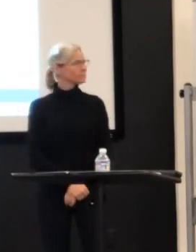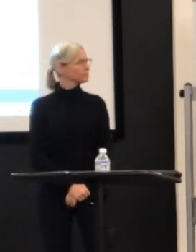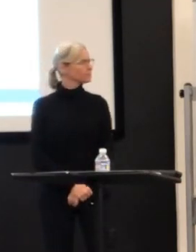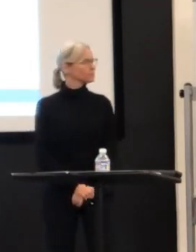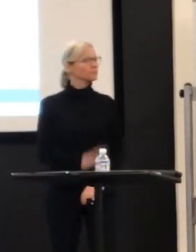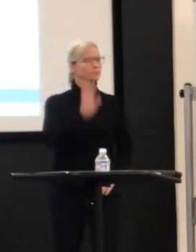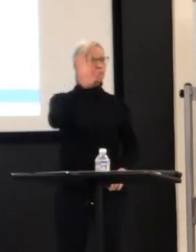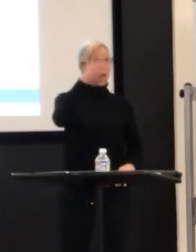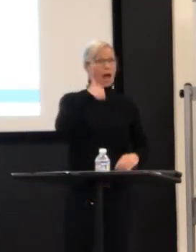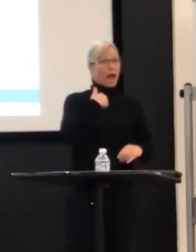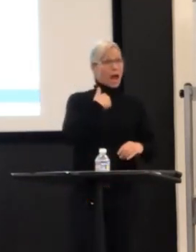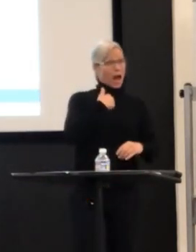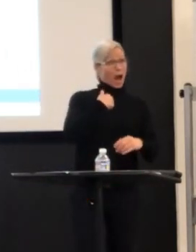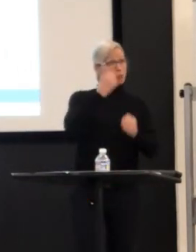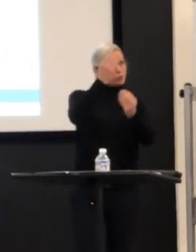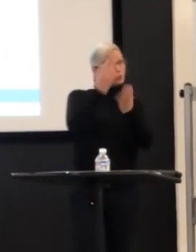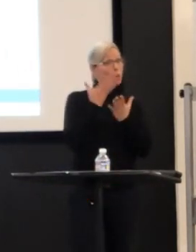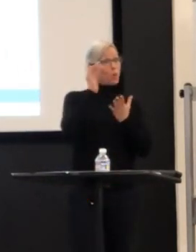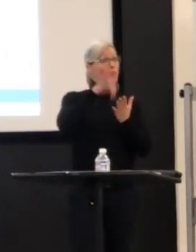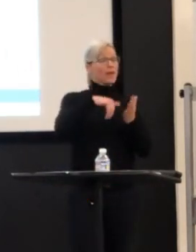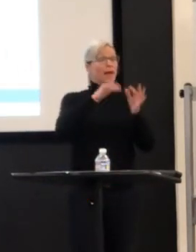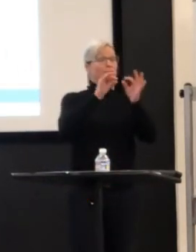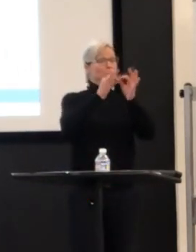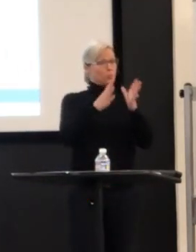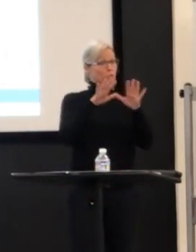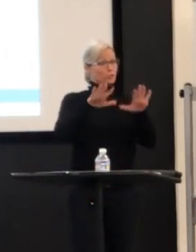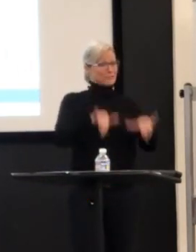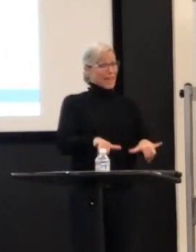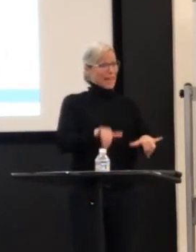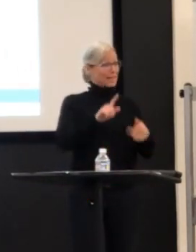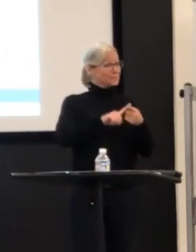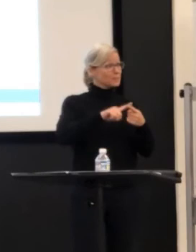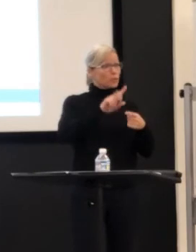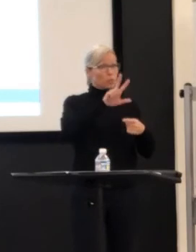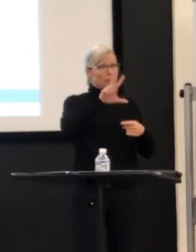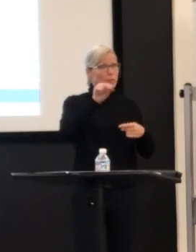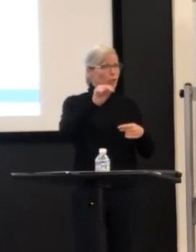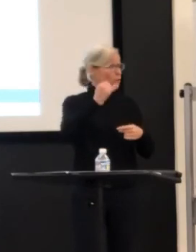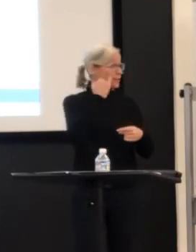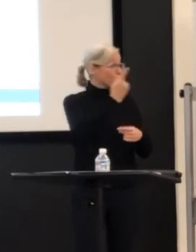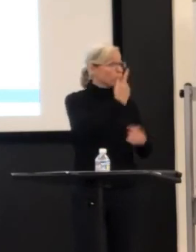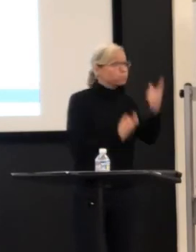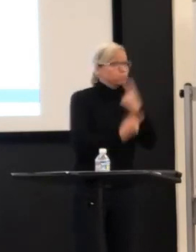I've been told that there's an interpreter here for another 25 minutes if anyone wants to ask more questions